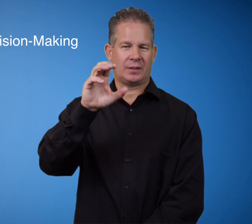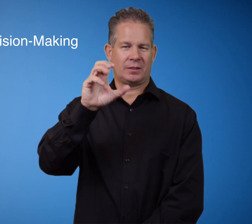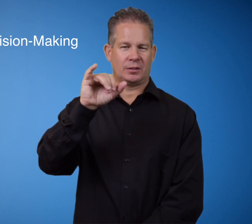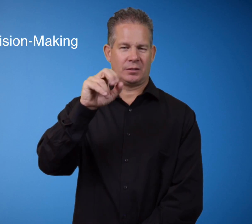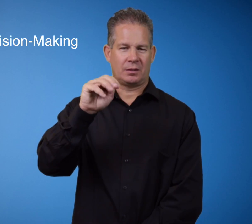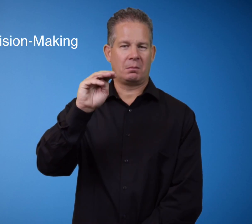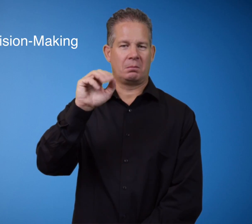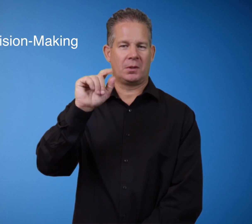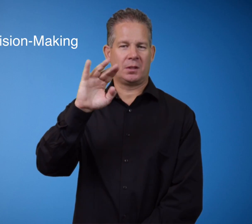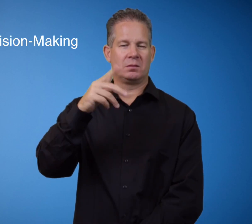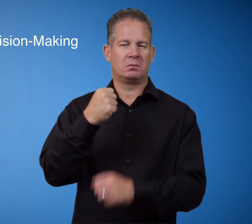Supported decision making.